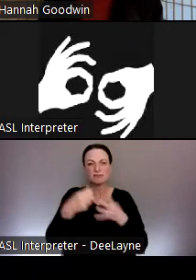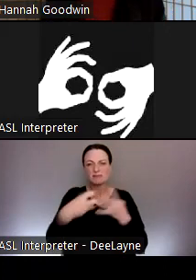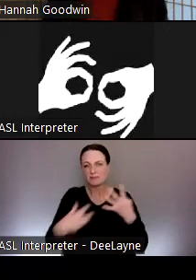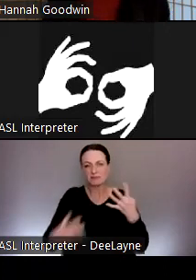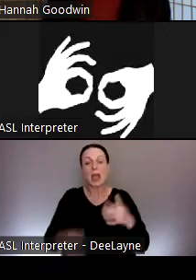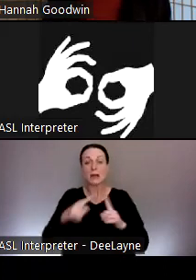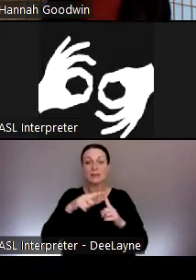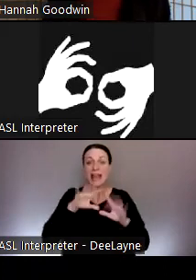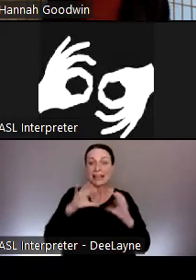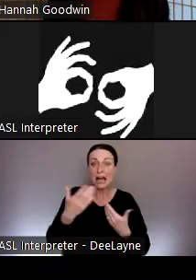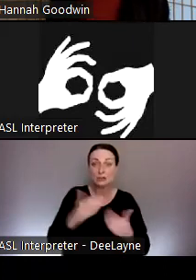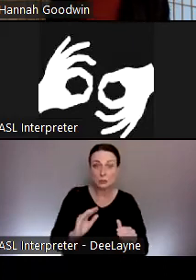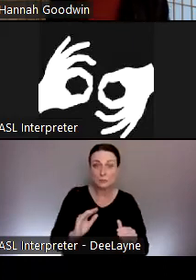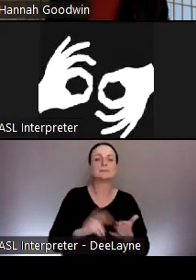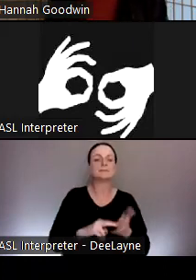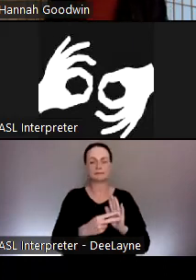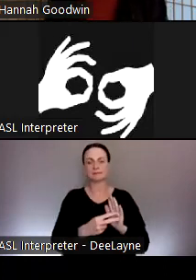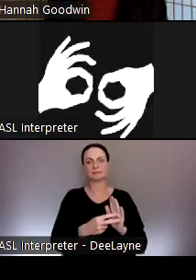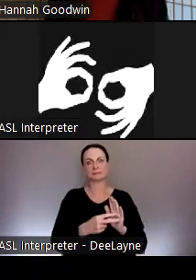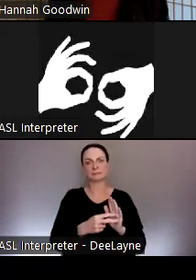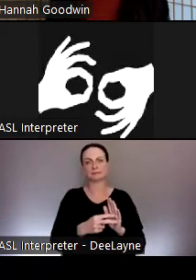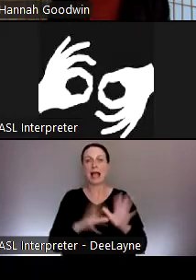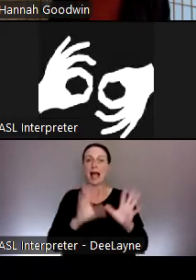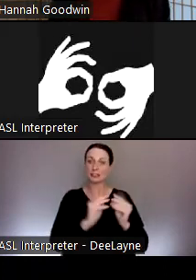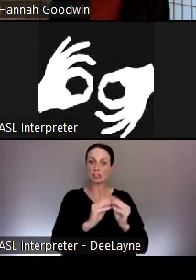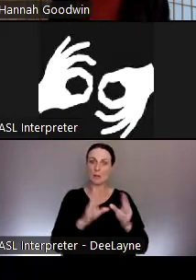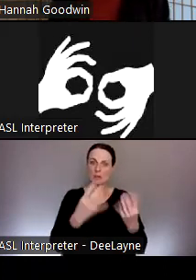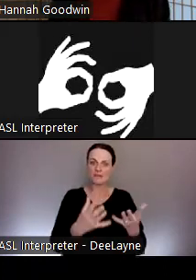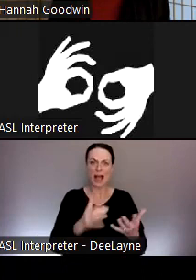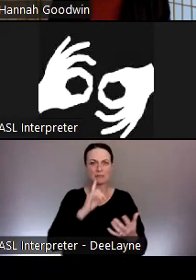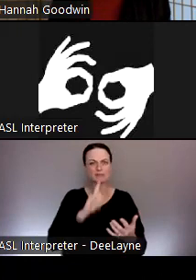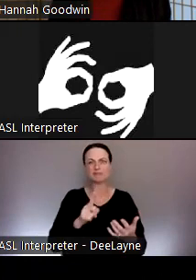is looking at a session that provides practical tips,